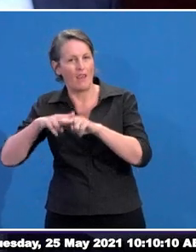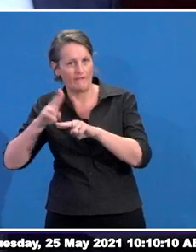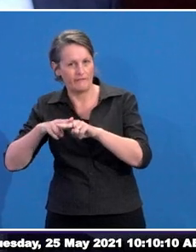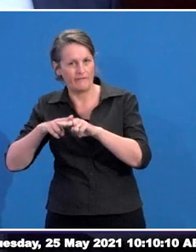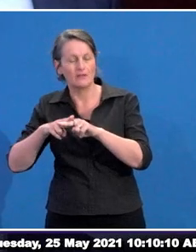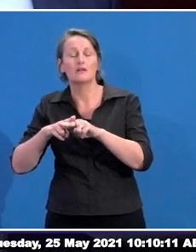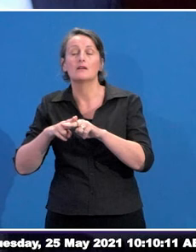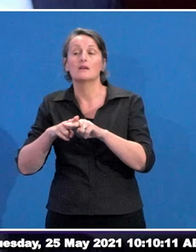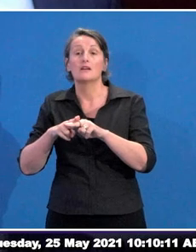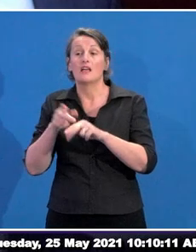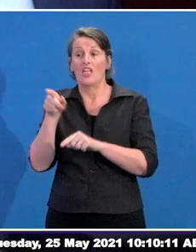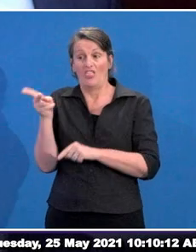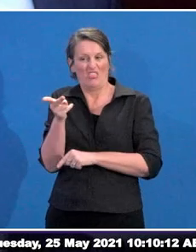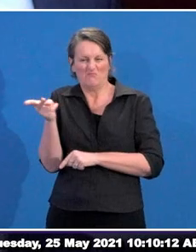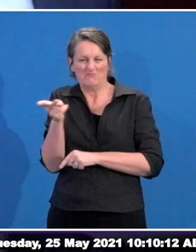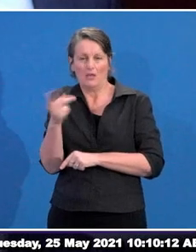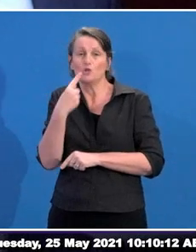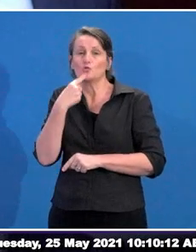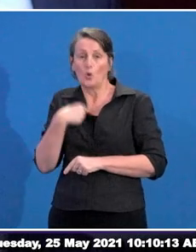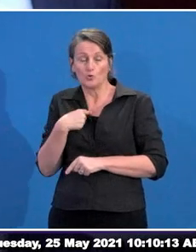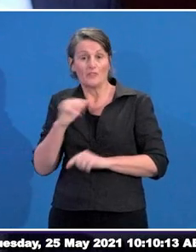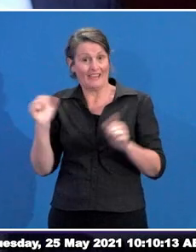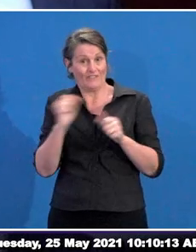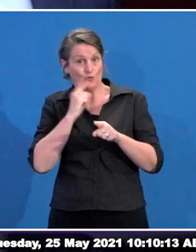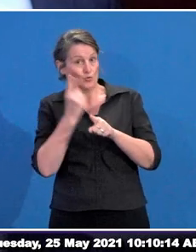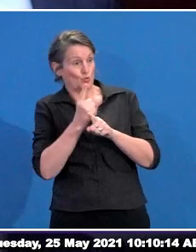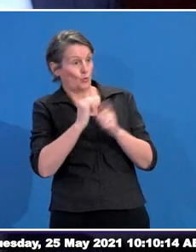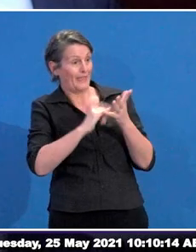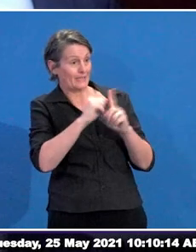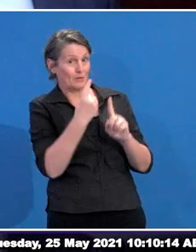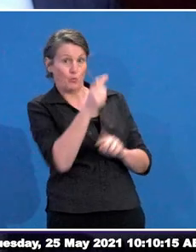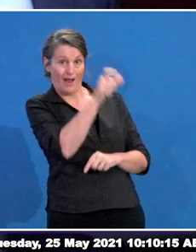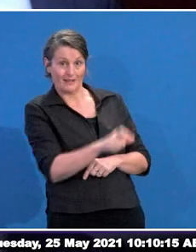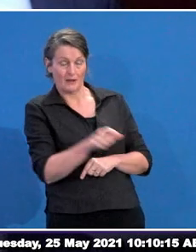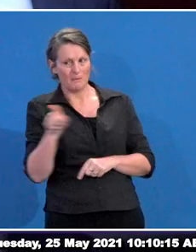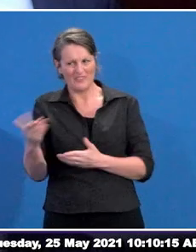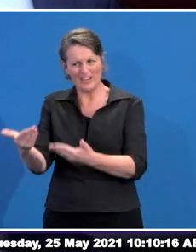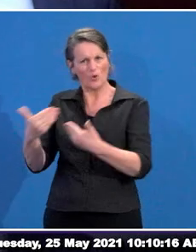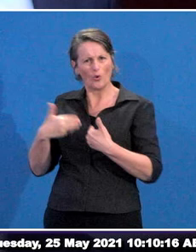with SP1 but would not provide you with Sunnyfield's view on SP1's conduct